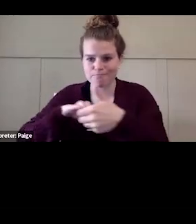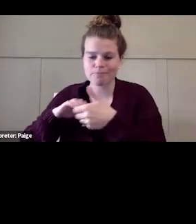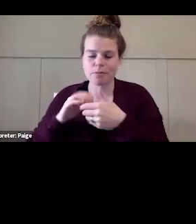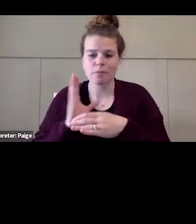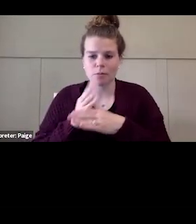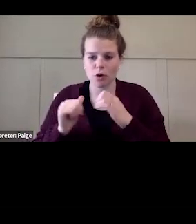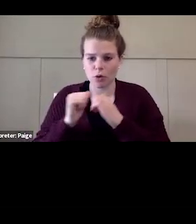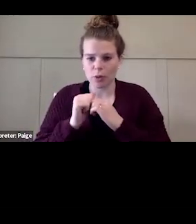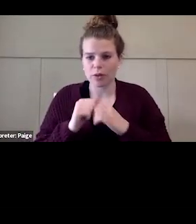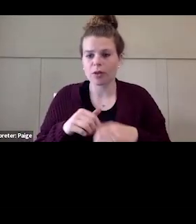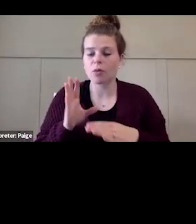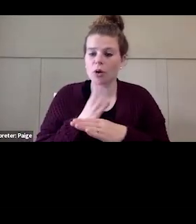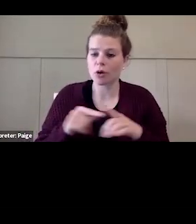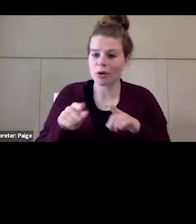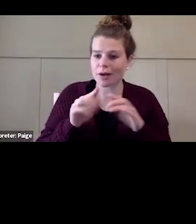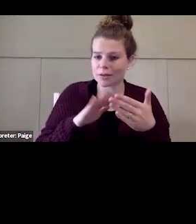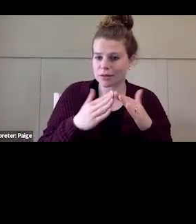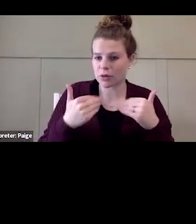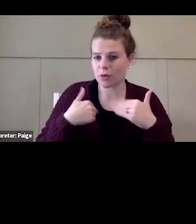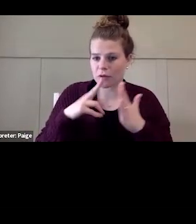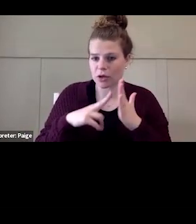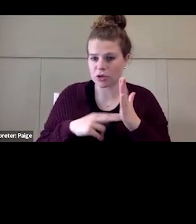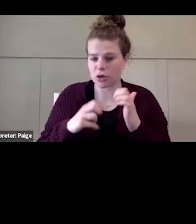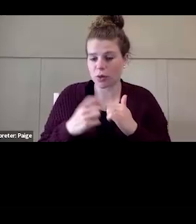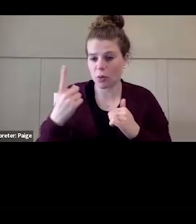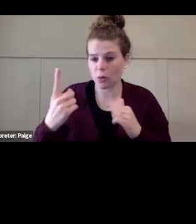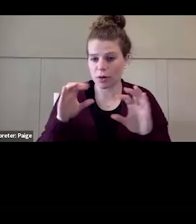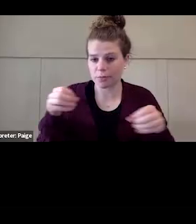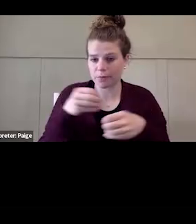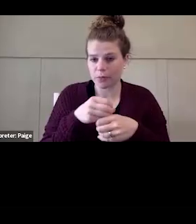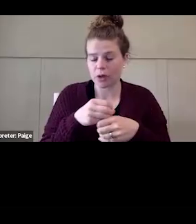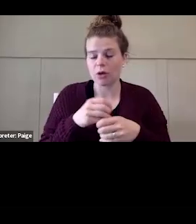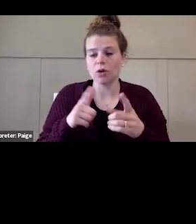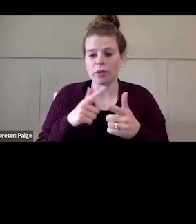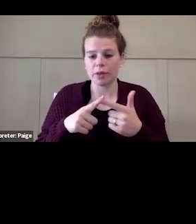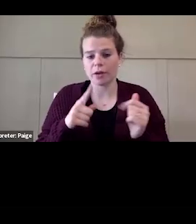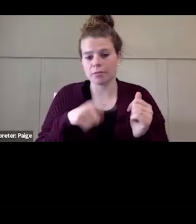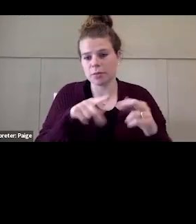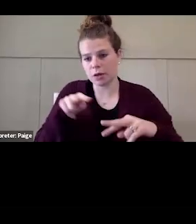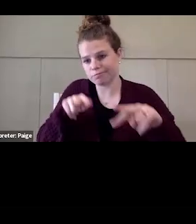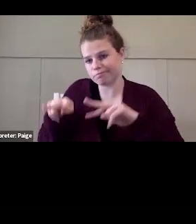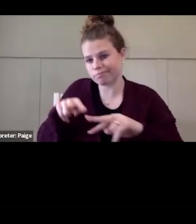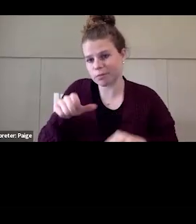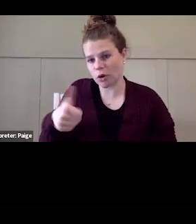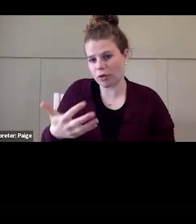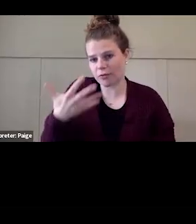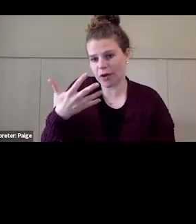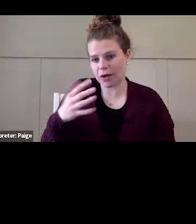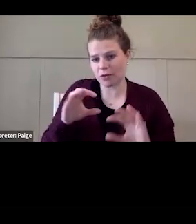We partner as the city, we have a contract with one organization who then oversees the other five organizations.